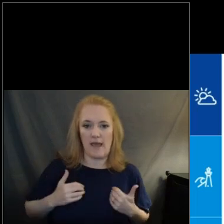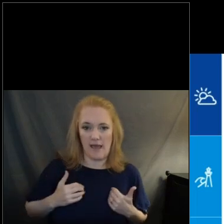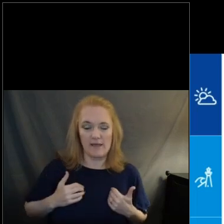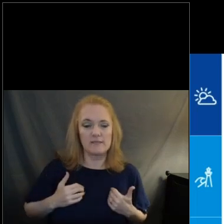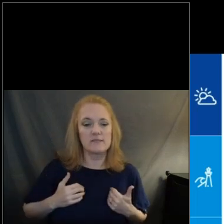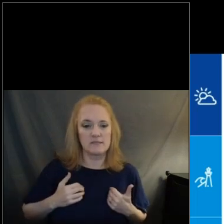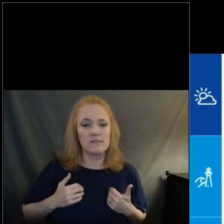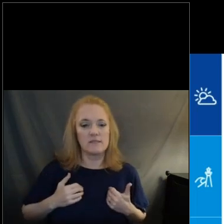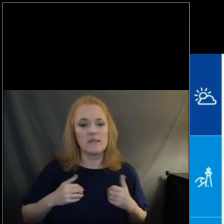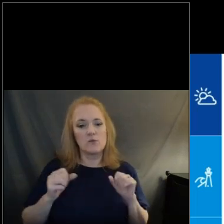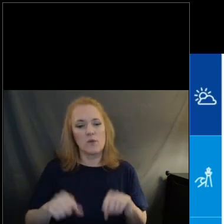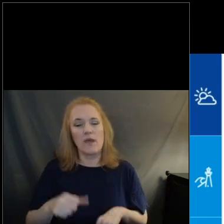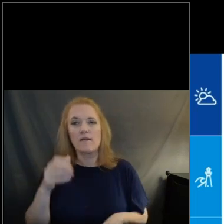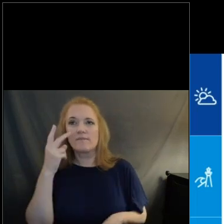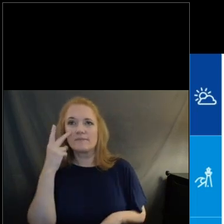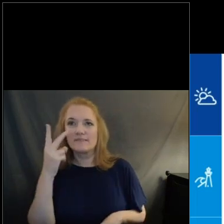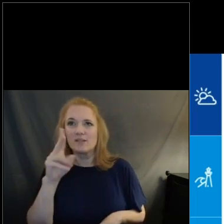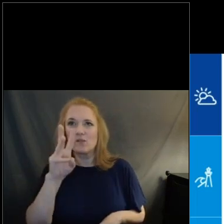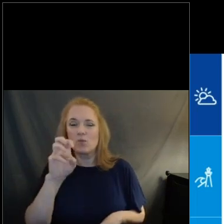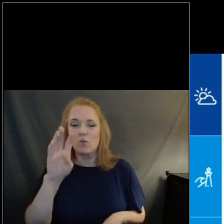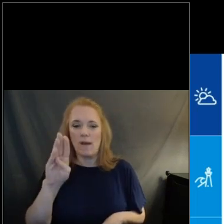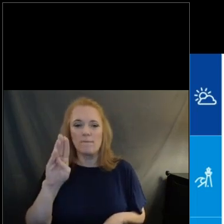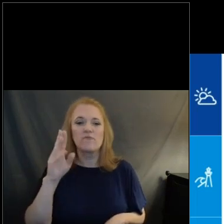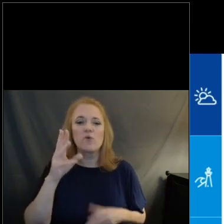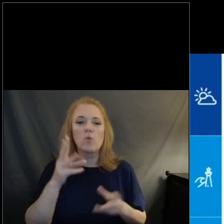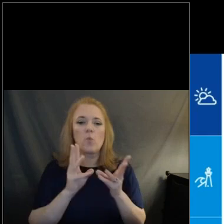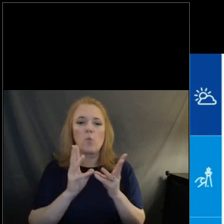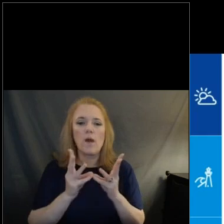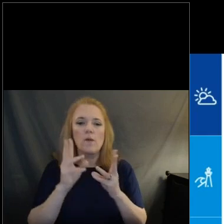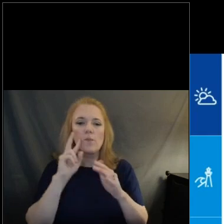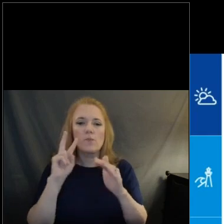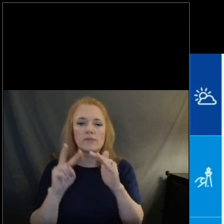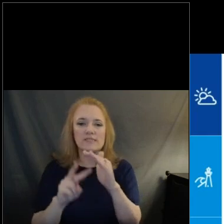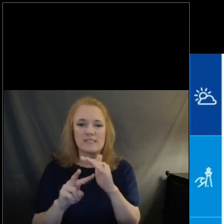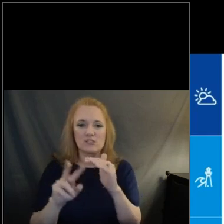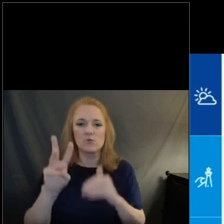website. If you go to the Weather Prediction Center website and the drop-down menu from